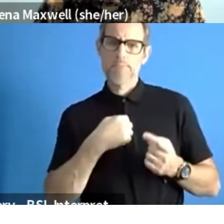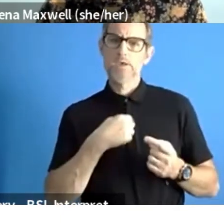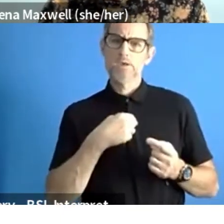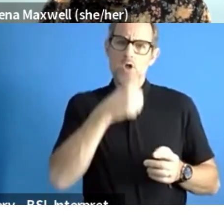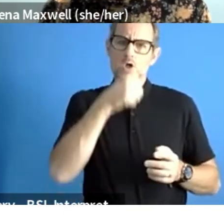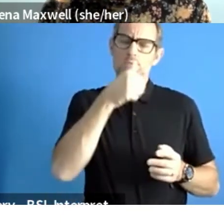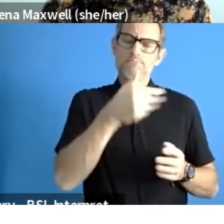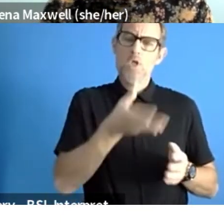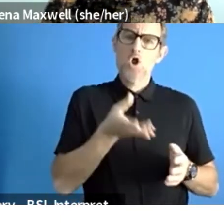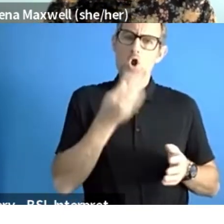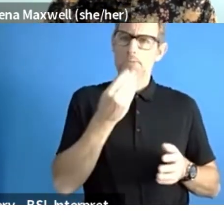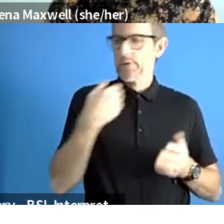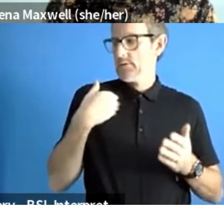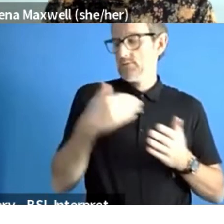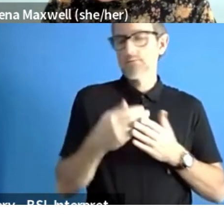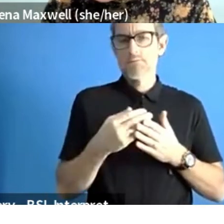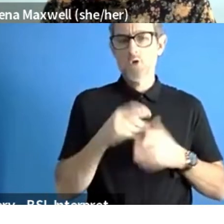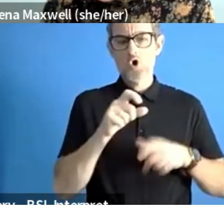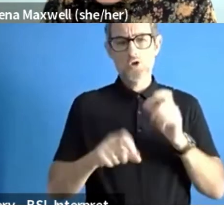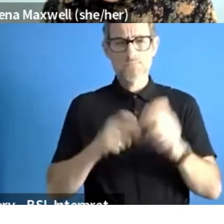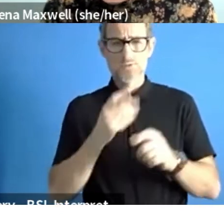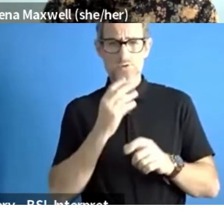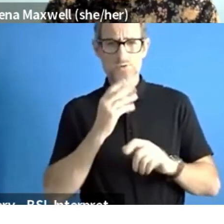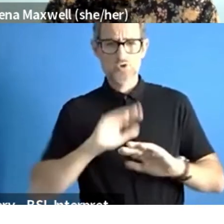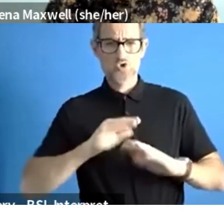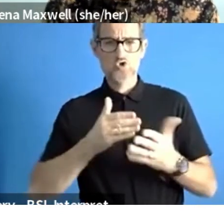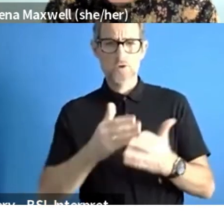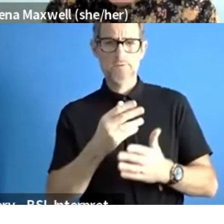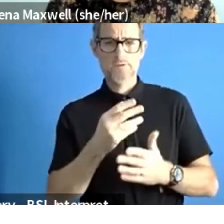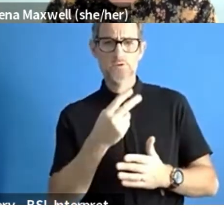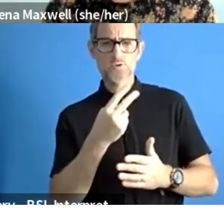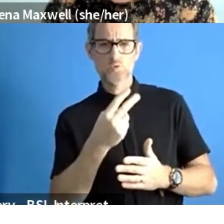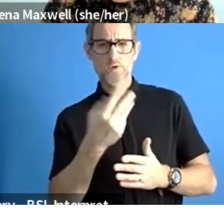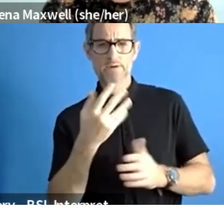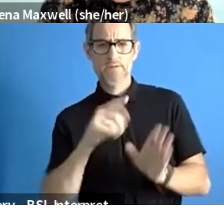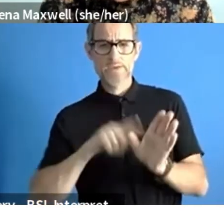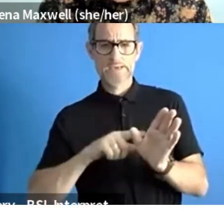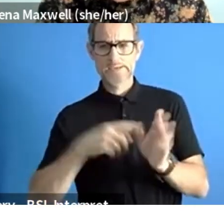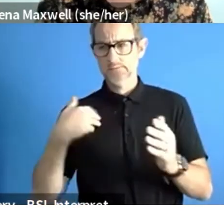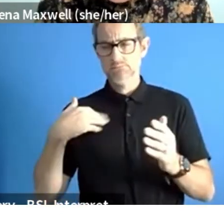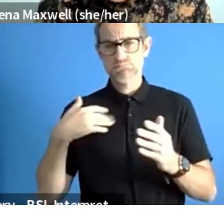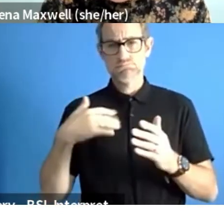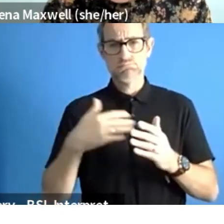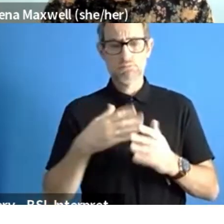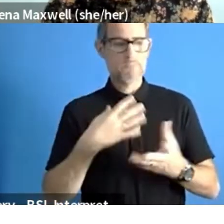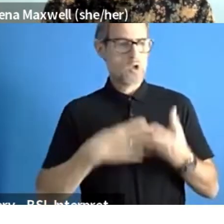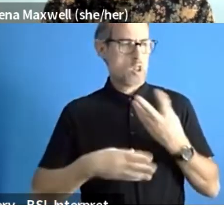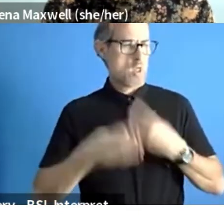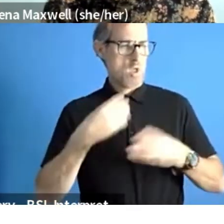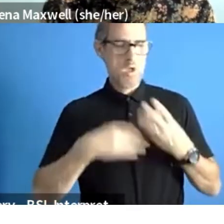customer service and experience for 25 years, I have learned on this journy ey so there are practical steps.